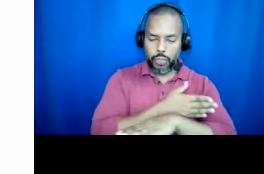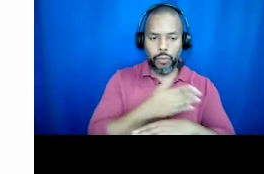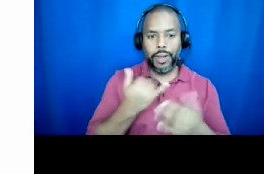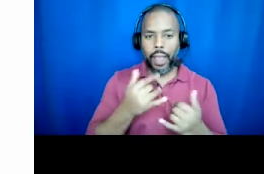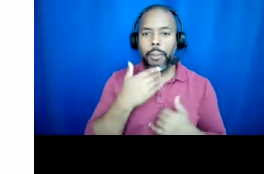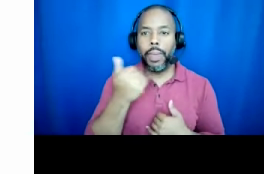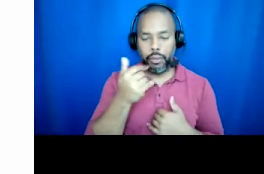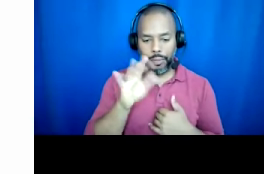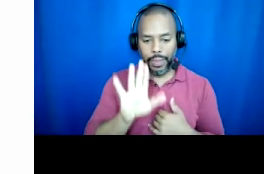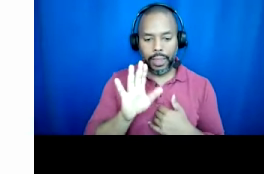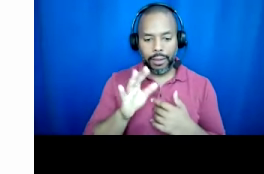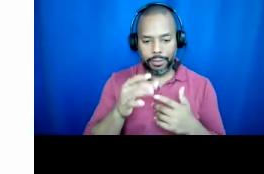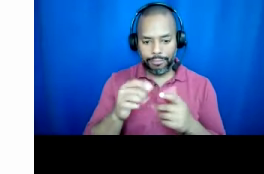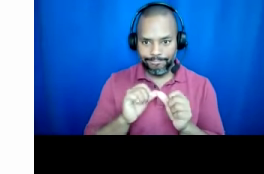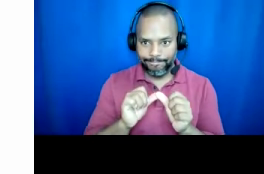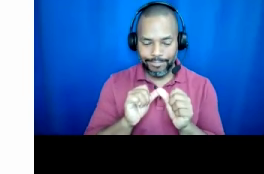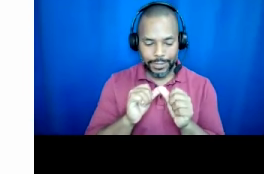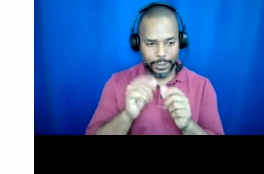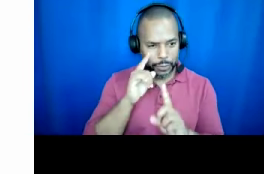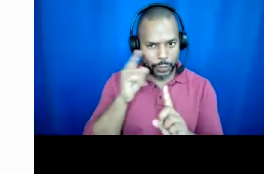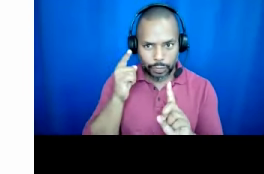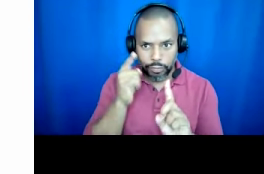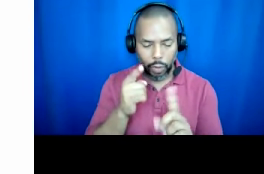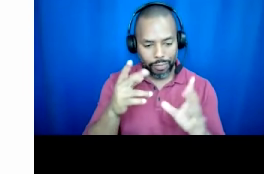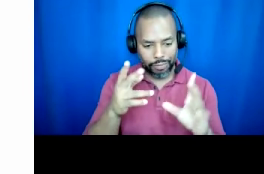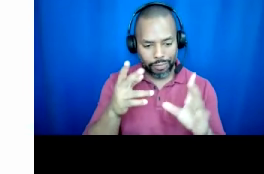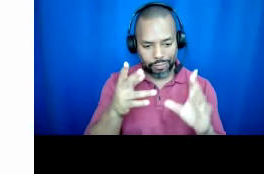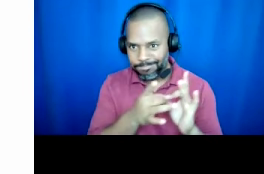and continuing our goal of connecting program review